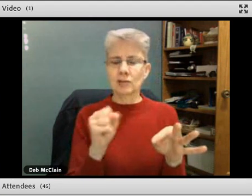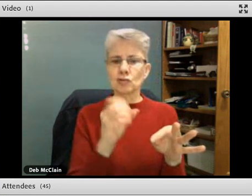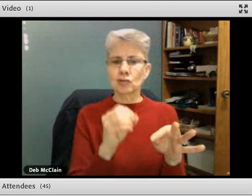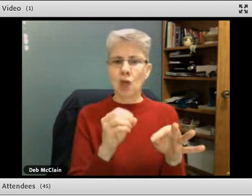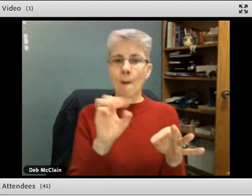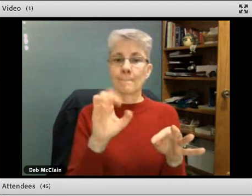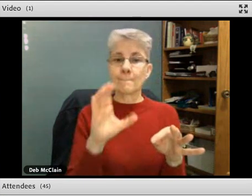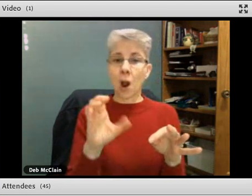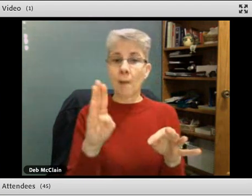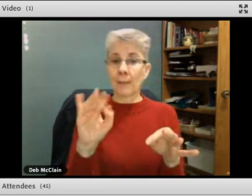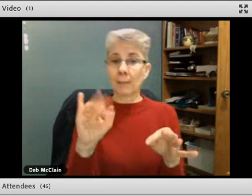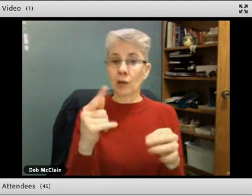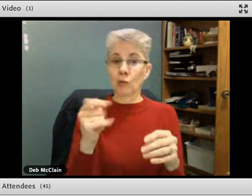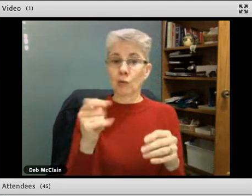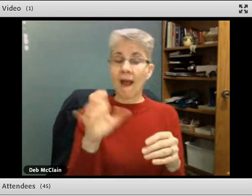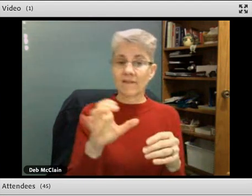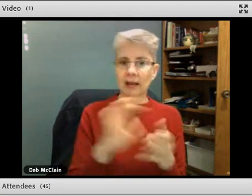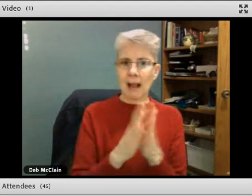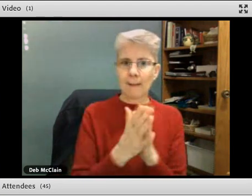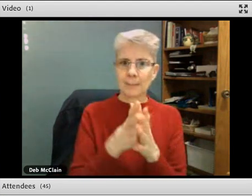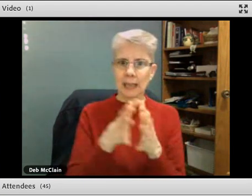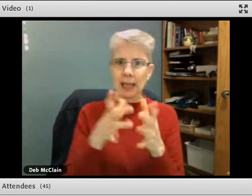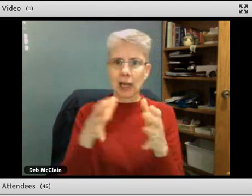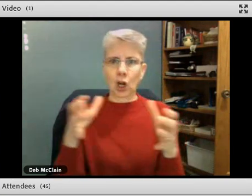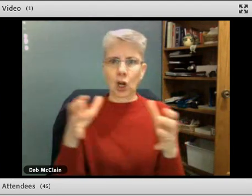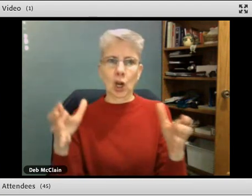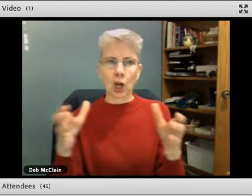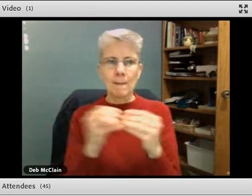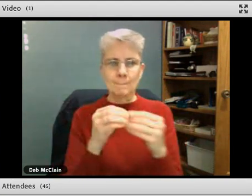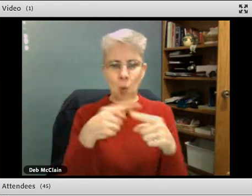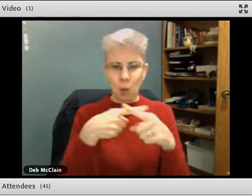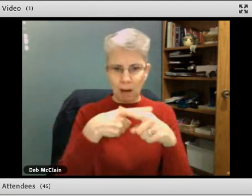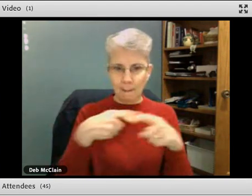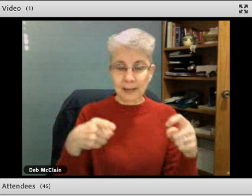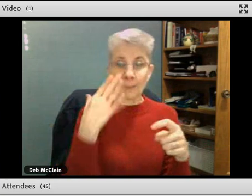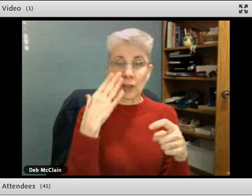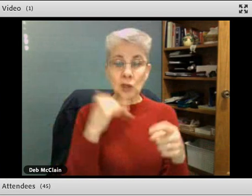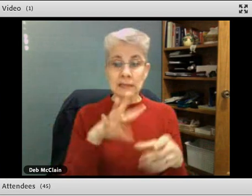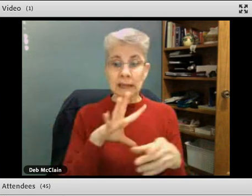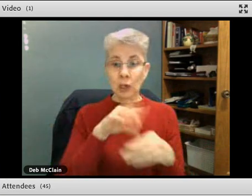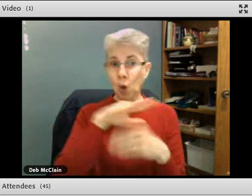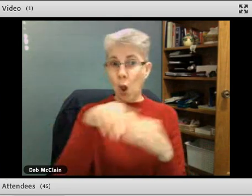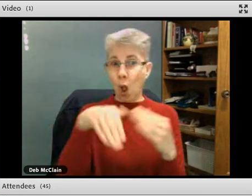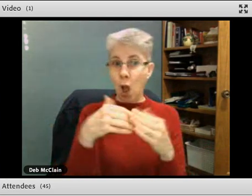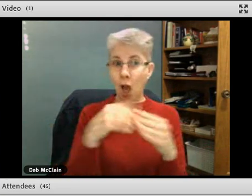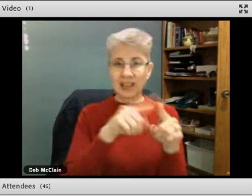kind of got bigger and more complicated because it included all of these different types of material.